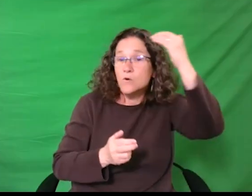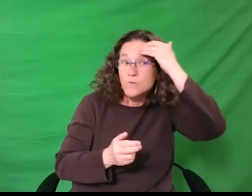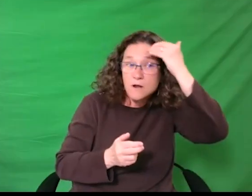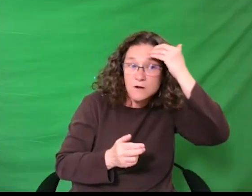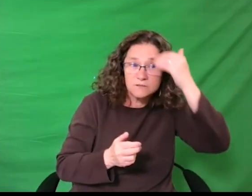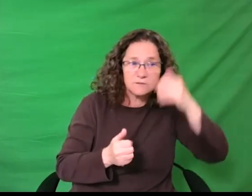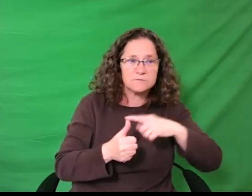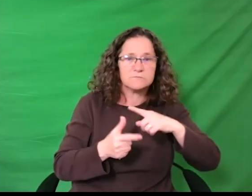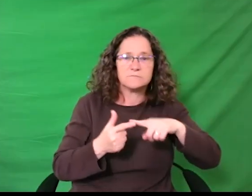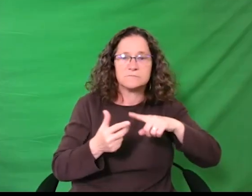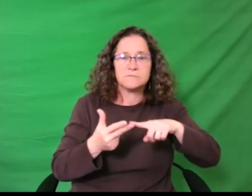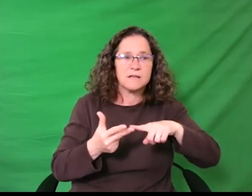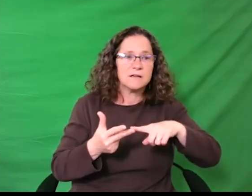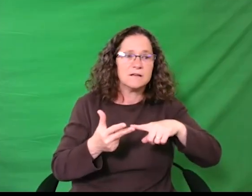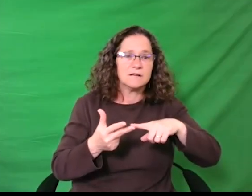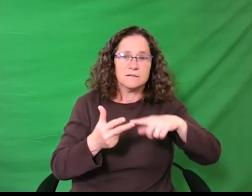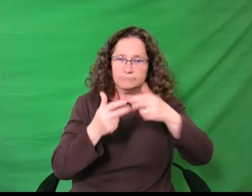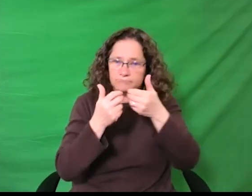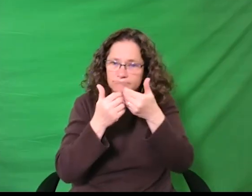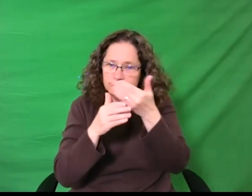discrimination, and identification.